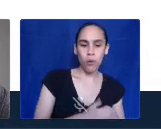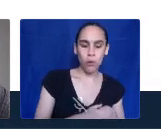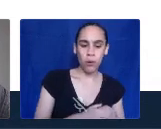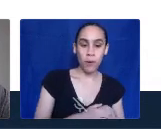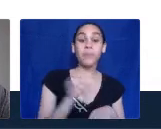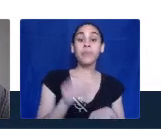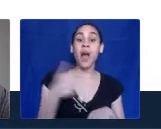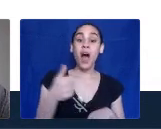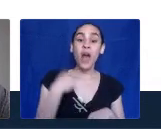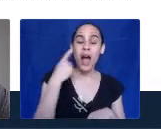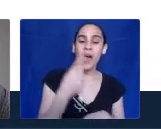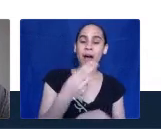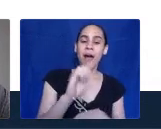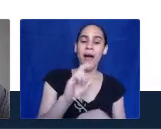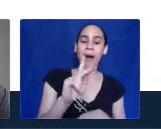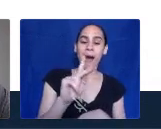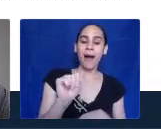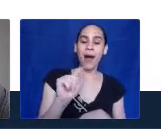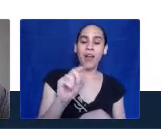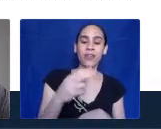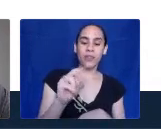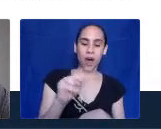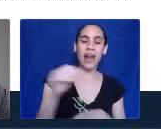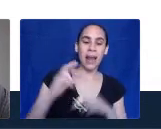found hackathons and building your own projects is a wonderful way to build experience you don't